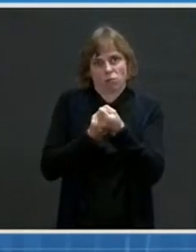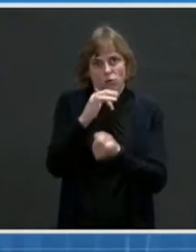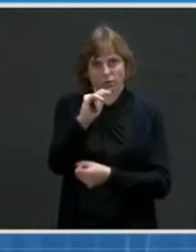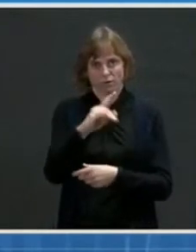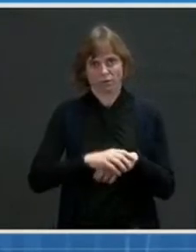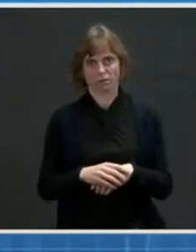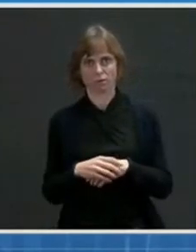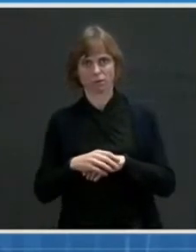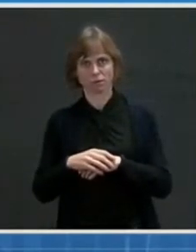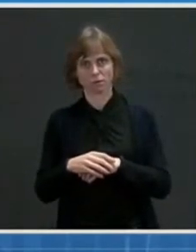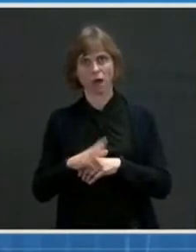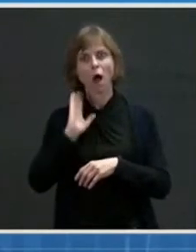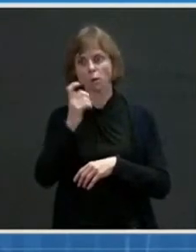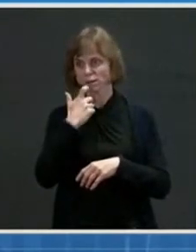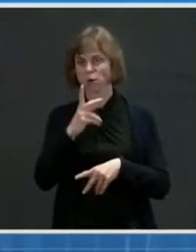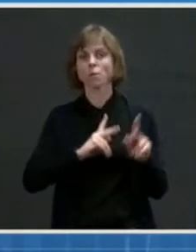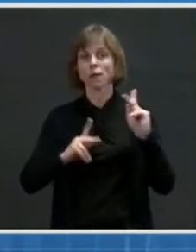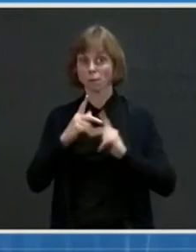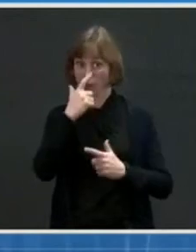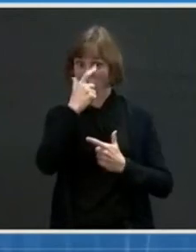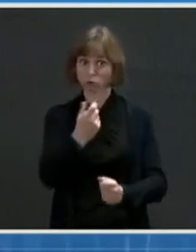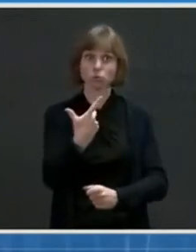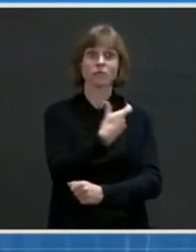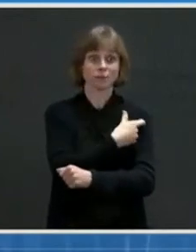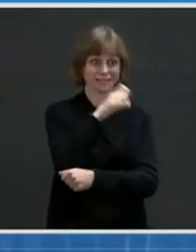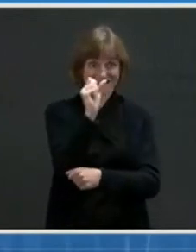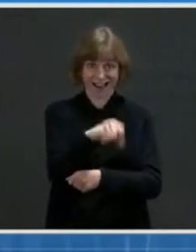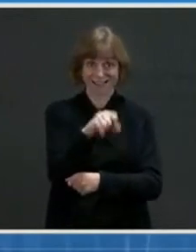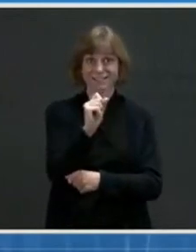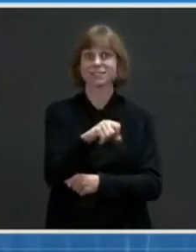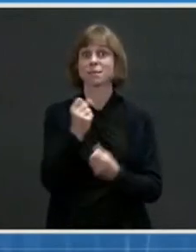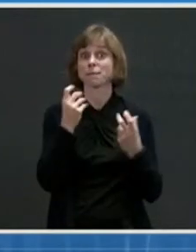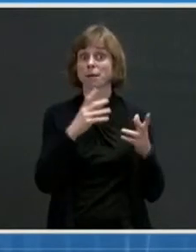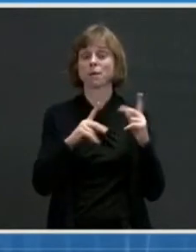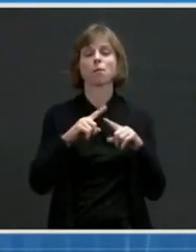CONSISTENTLY FROM THIS ADMINISTRATION. I WILL TELL YOU THAT PEOPLE ARE INTERESTED IN TAKING THE